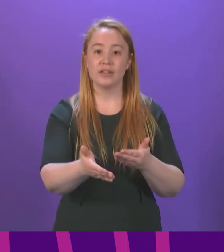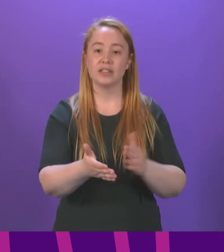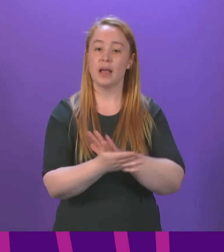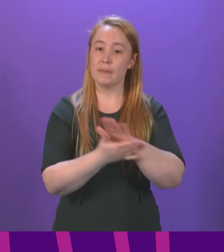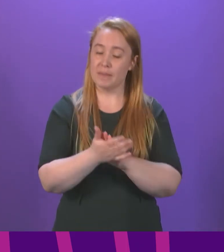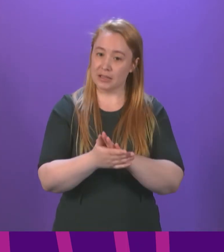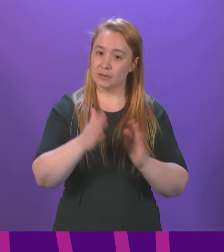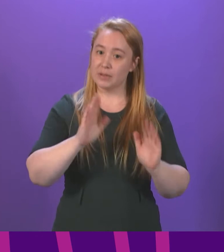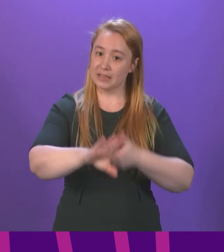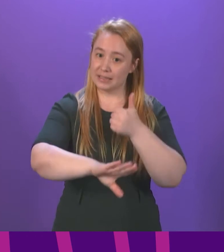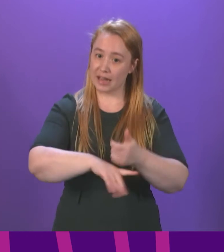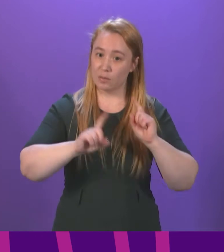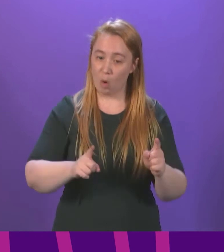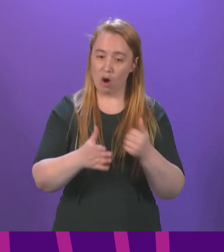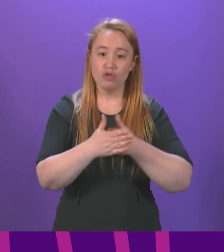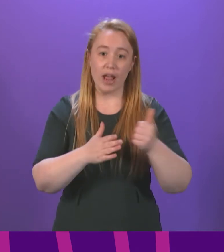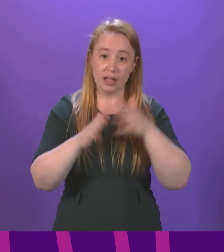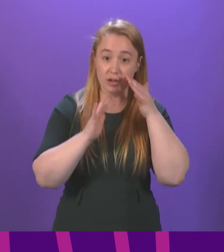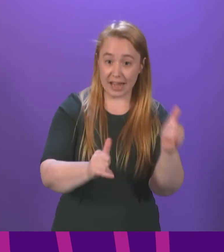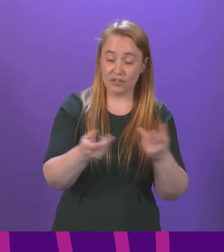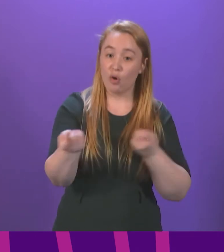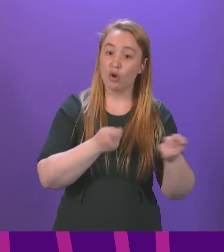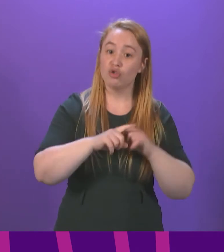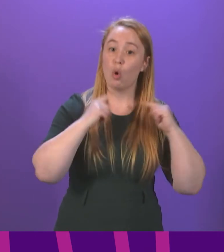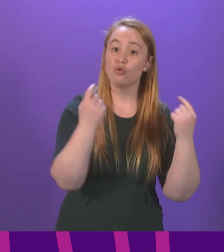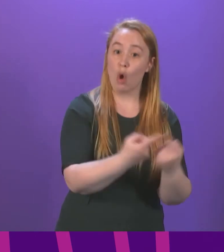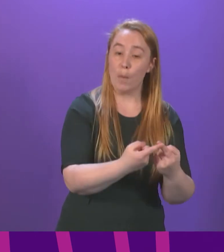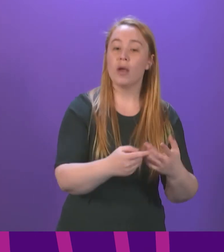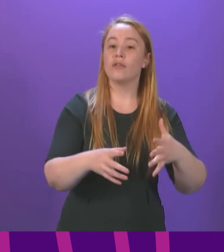now implemented regular testing in the control rooms of the Scottish Ambulance Service, Police